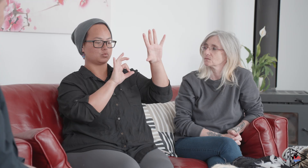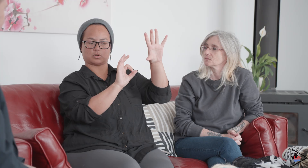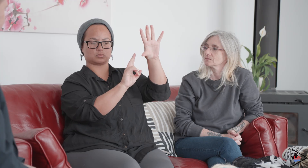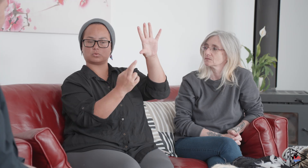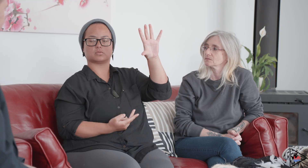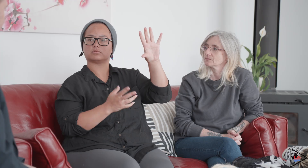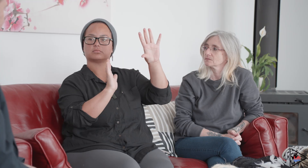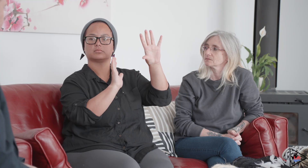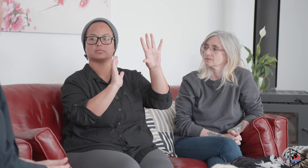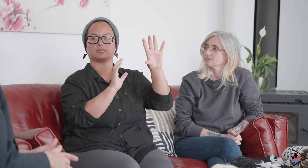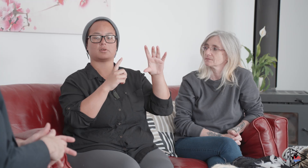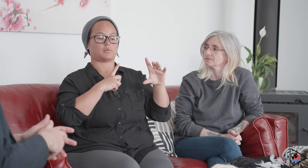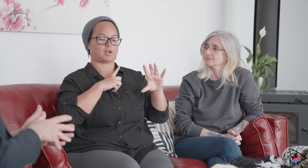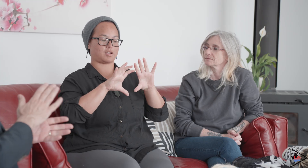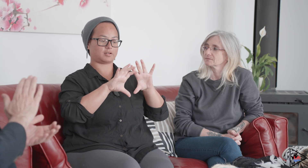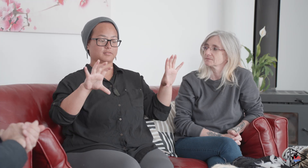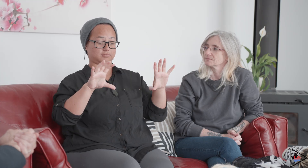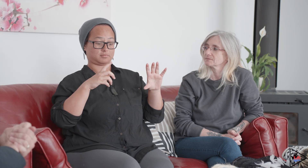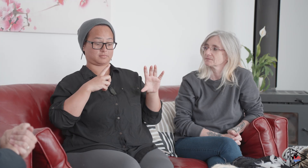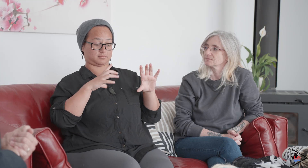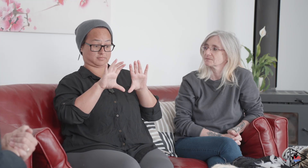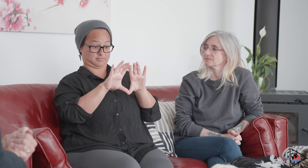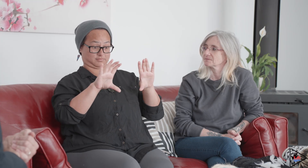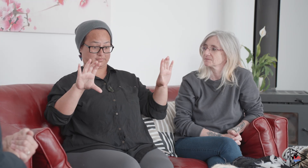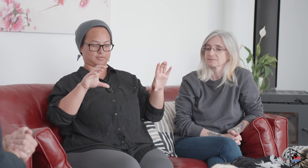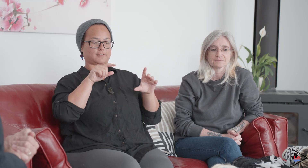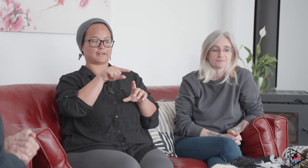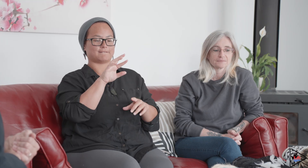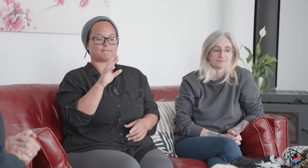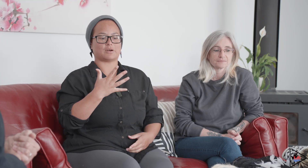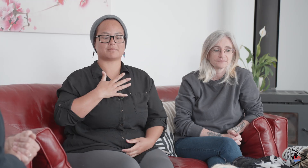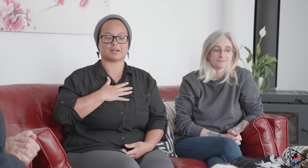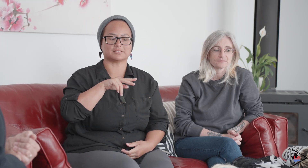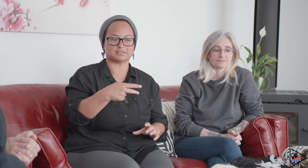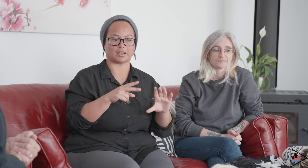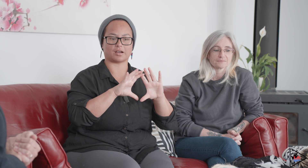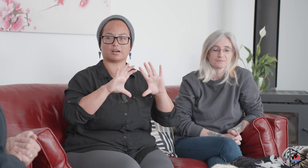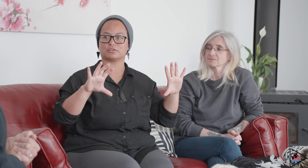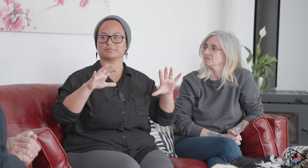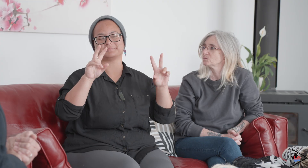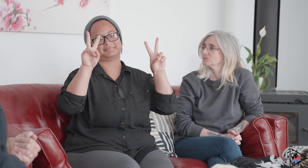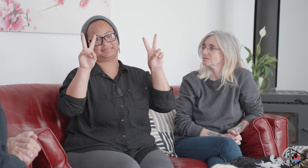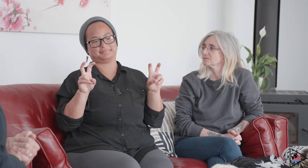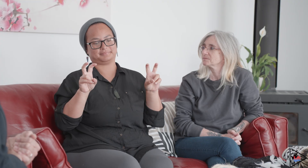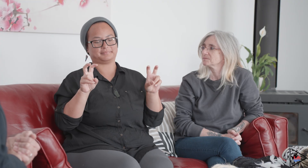I've left that open - frayed. I haven't done any more plying there. And for me, for my son,